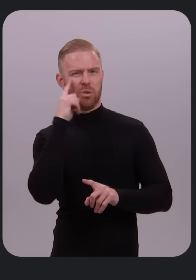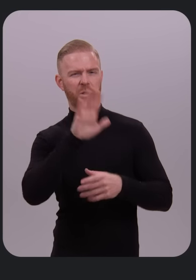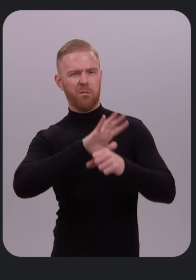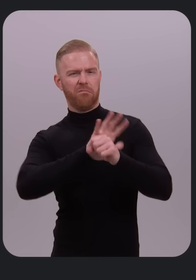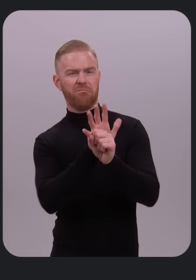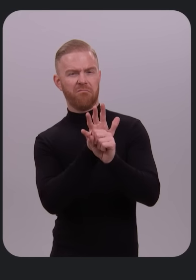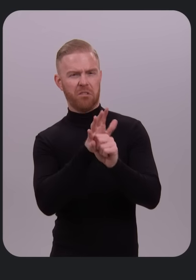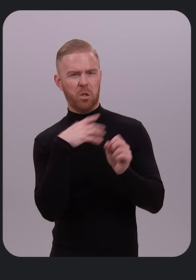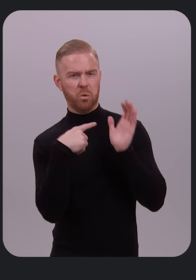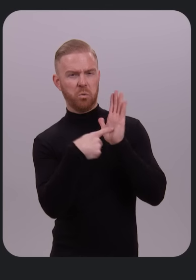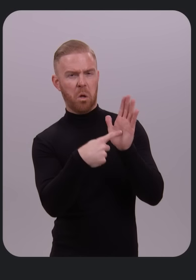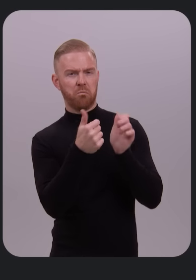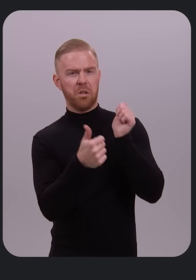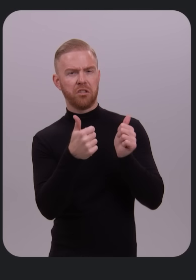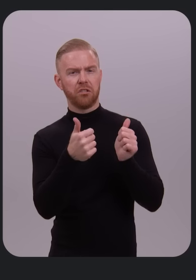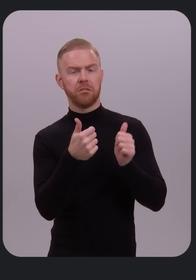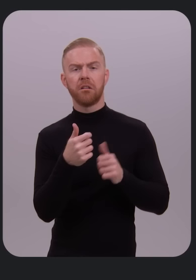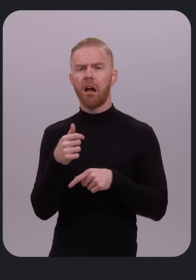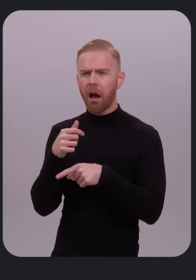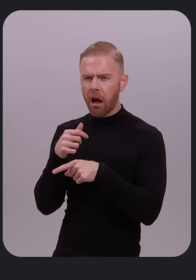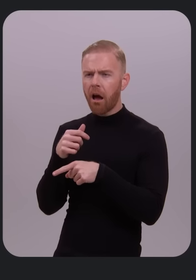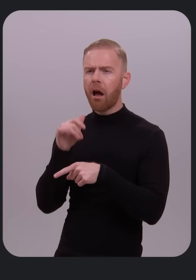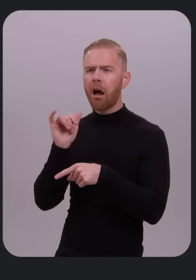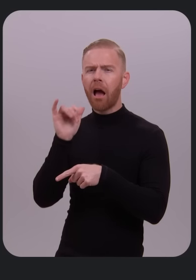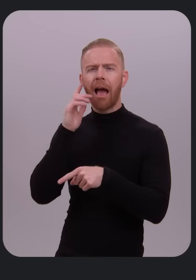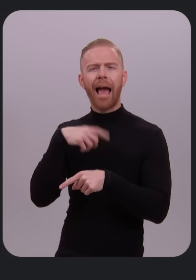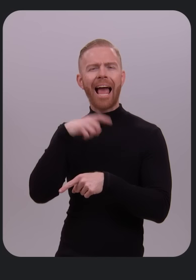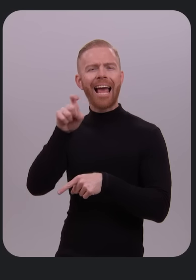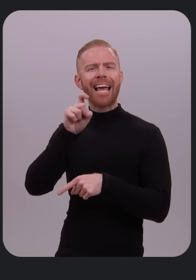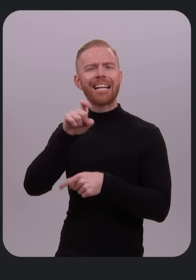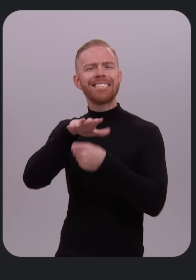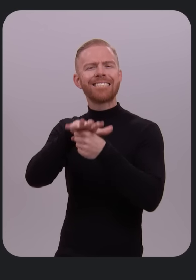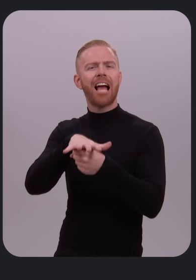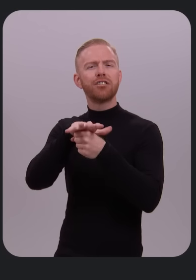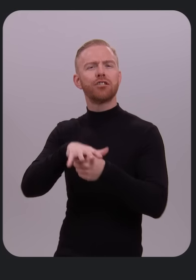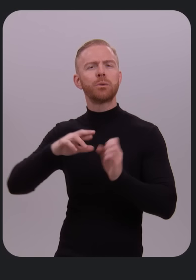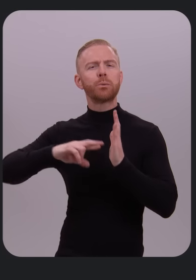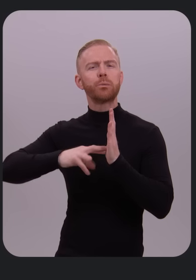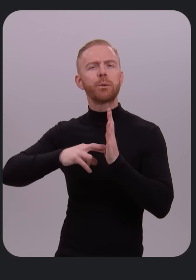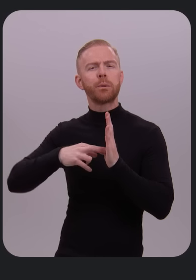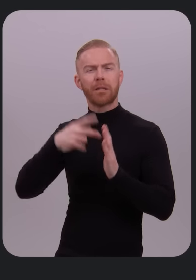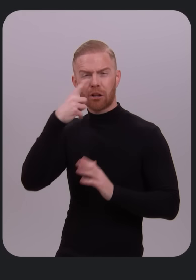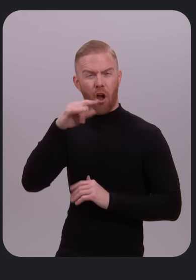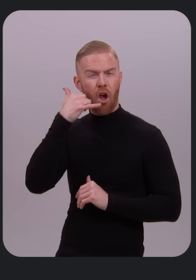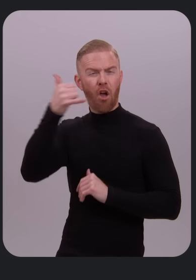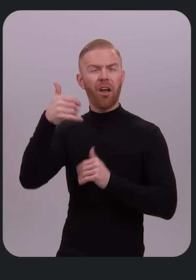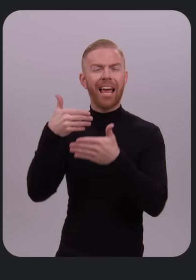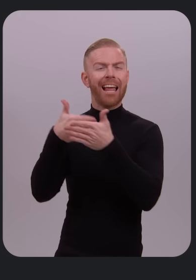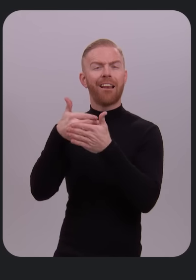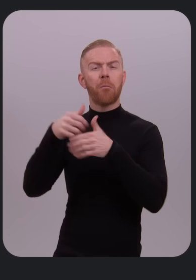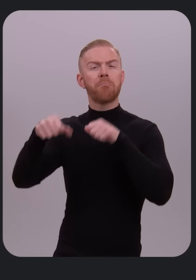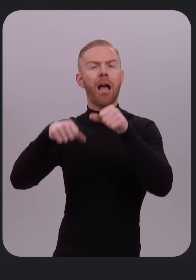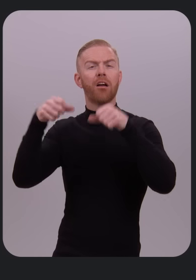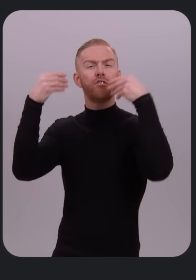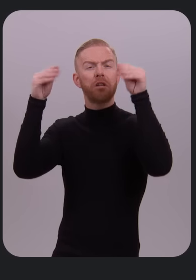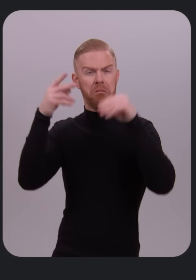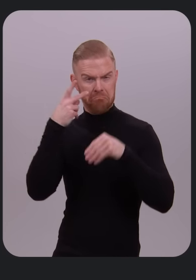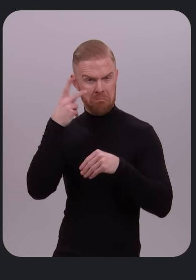It seems like I need a spare tension screw. Can you call the nearest bike shop and see what they have in stock? Yep, calling them now.